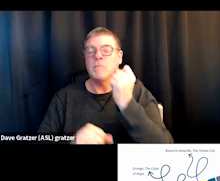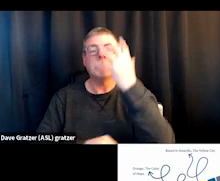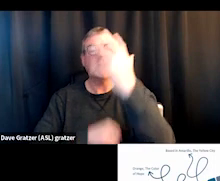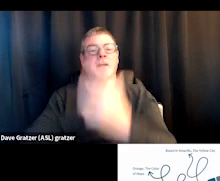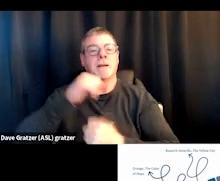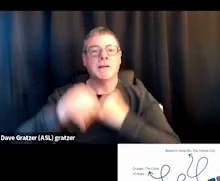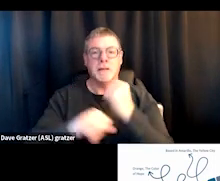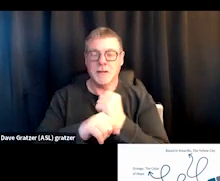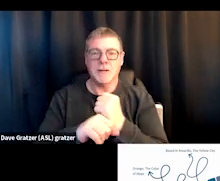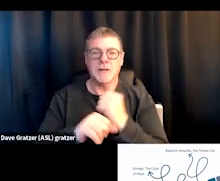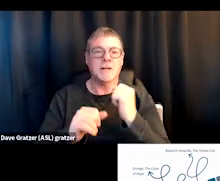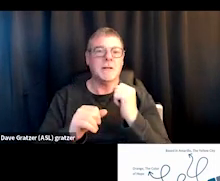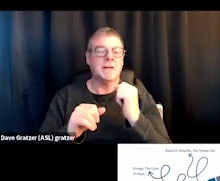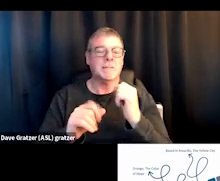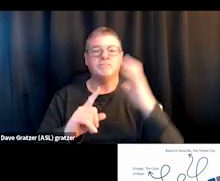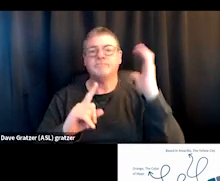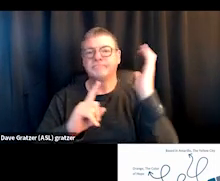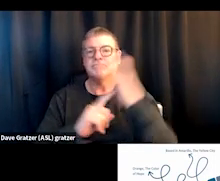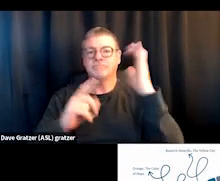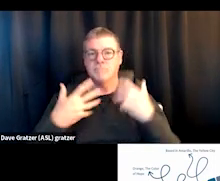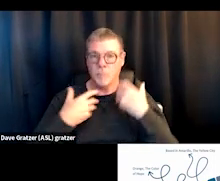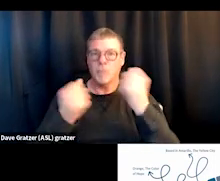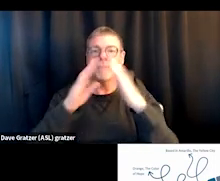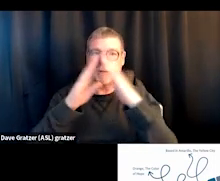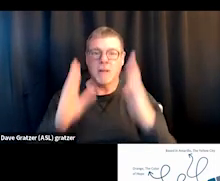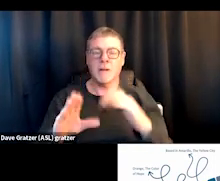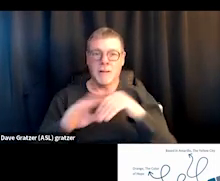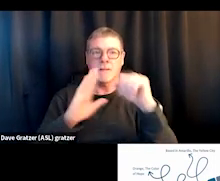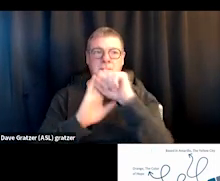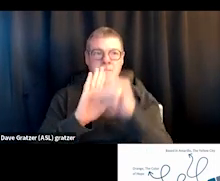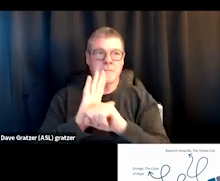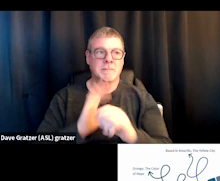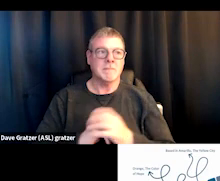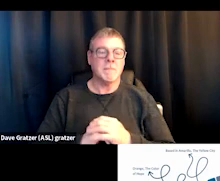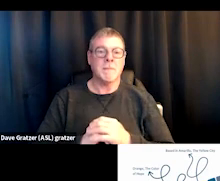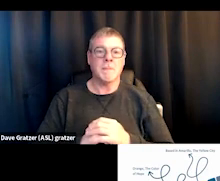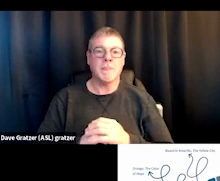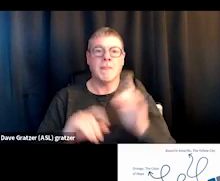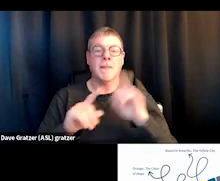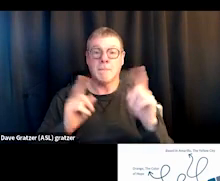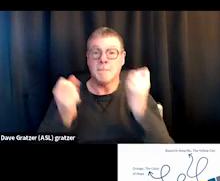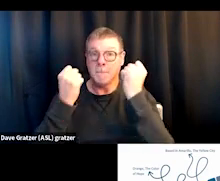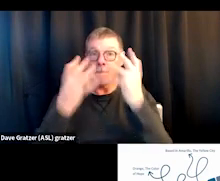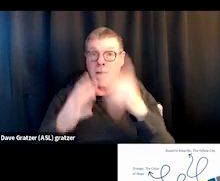one of the premier recovery houses in the state. But as many of you may be aware,